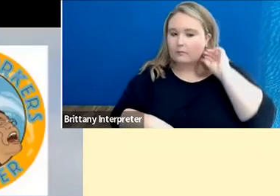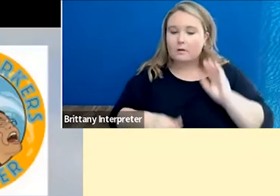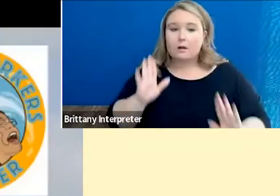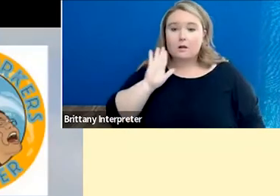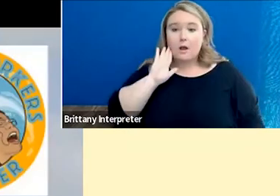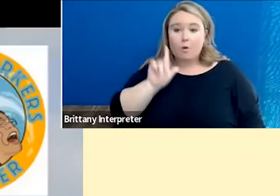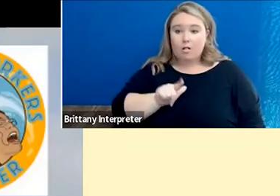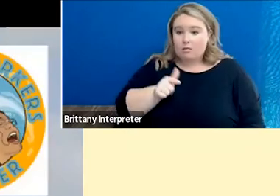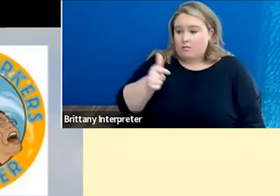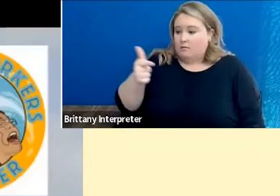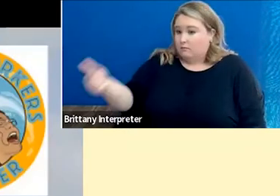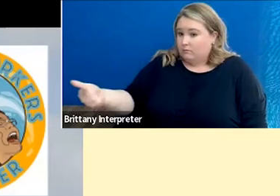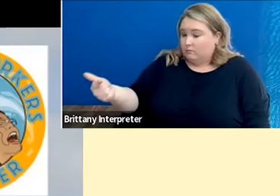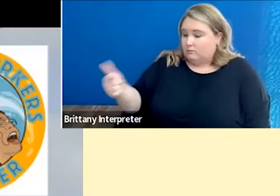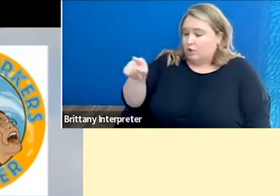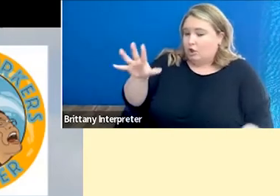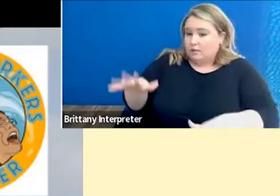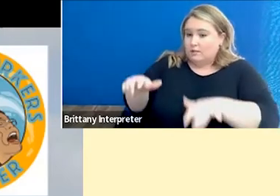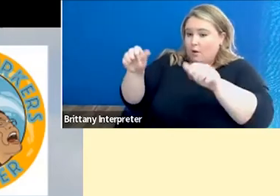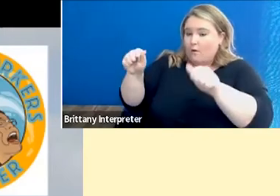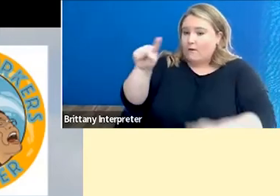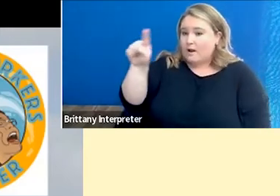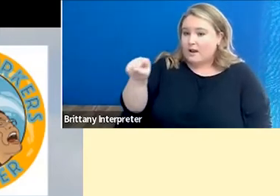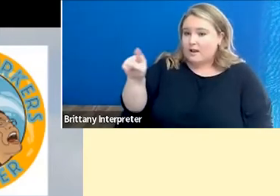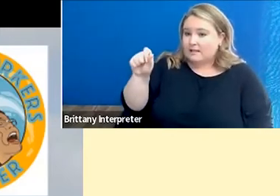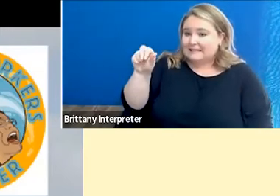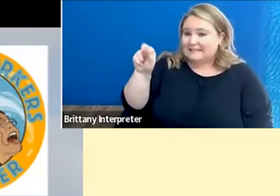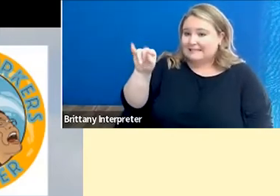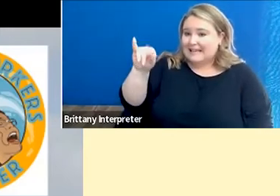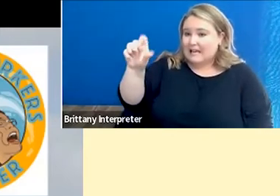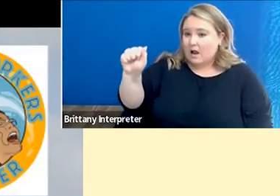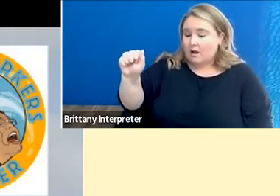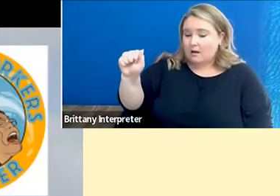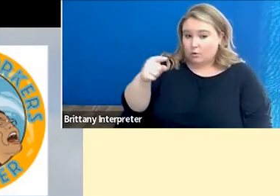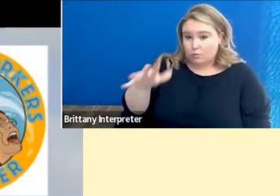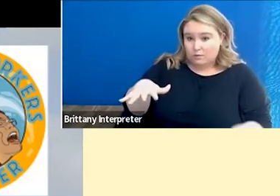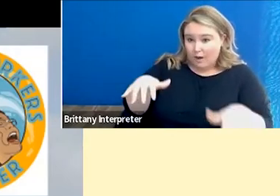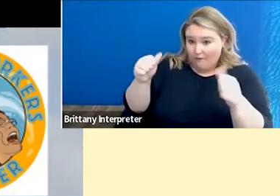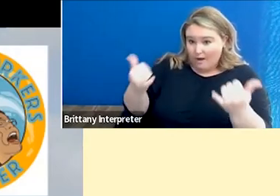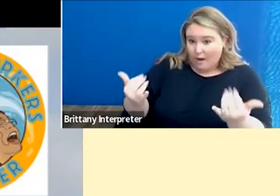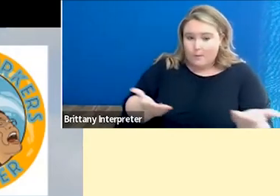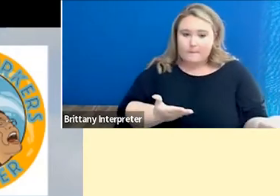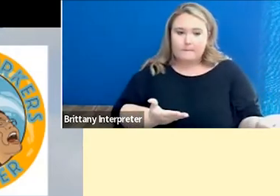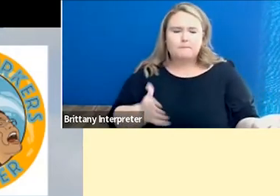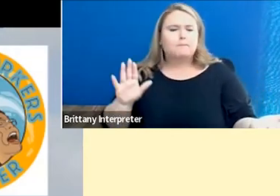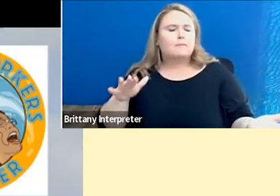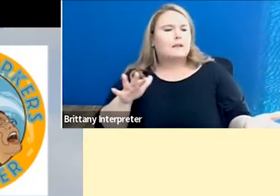and start speaking. Zaina, you wanna take over? [Woman] LeLani, the interpreter wants to know.